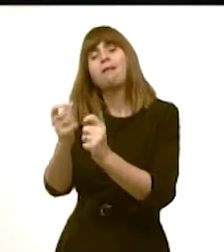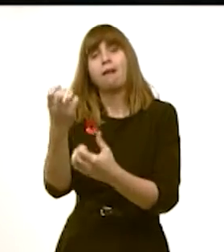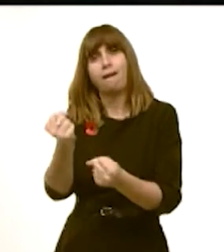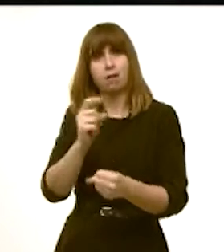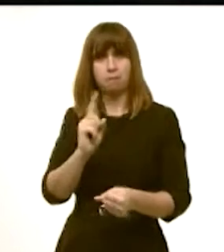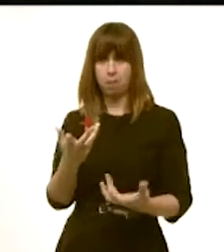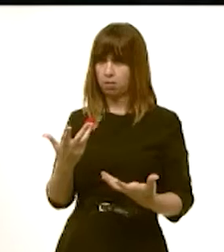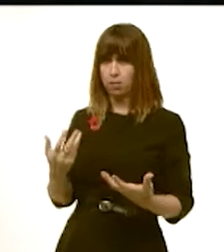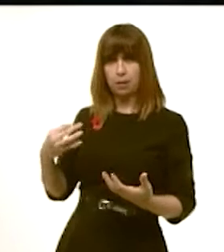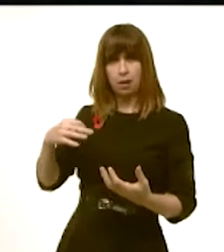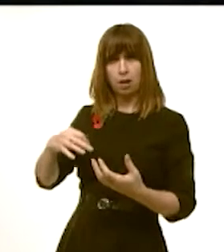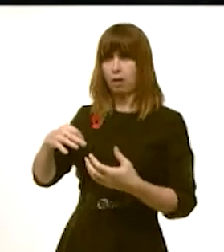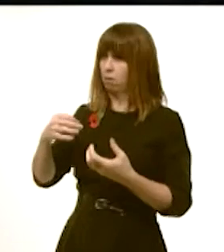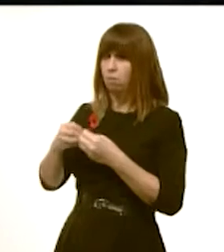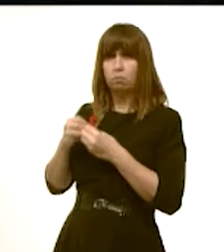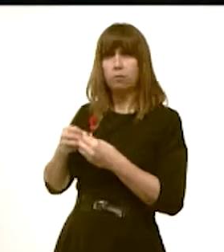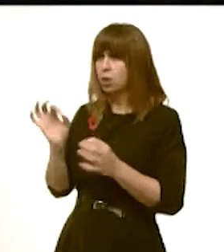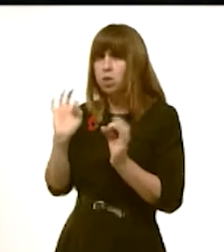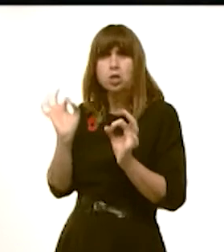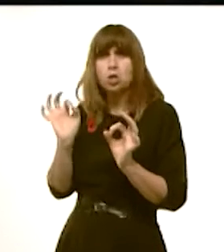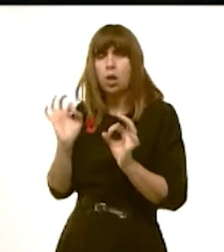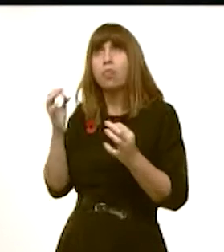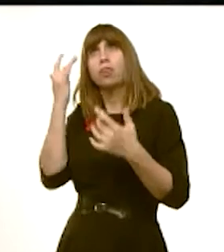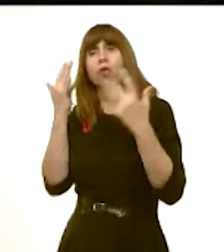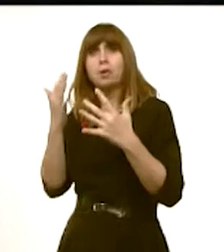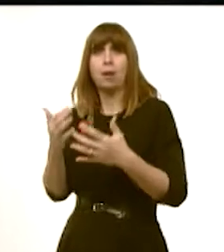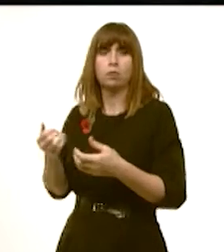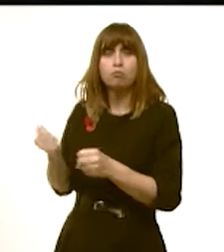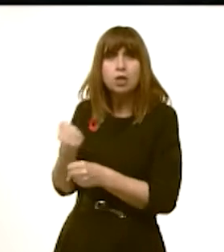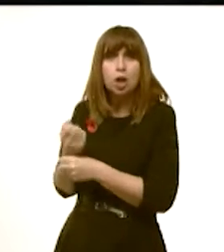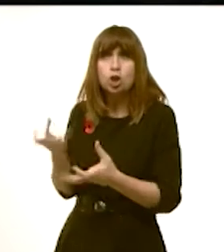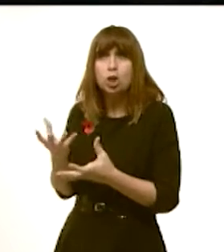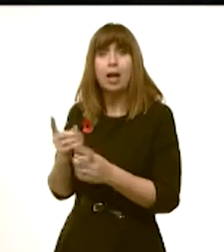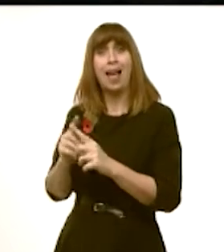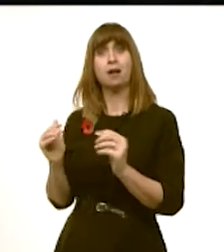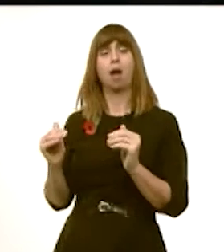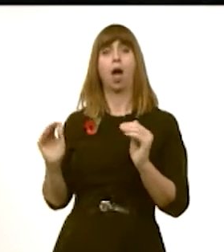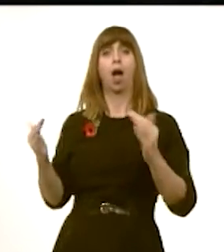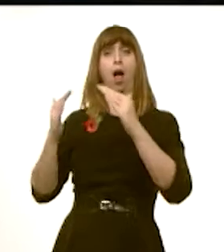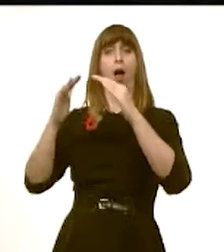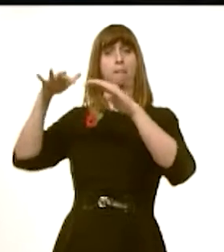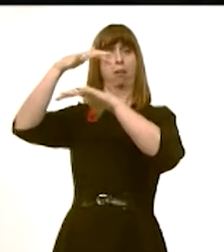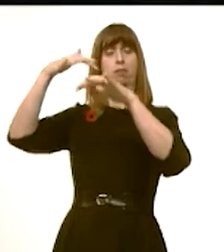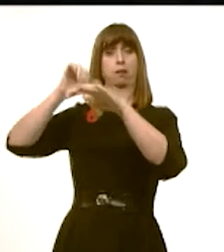the benefits of production, thereís no account taken of the fact that upland animal densities are far lower than in the lowlands.